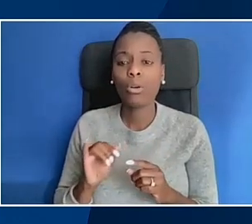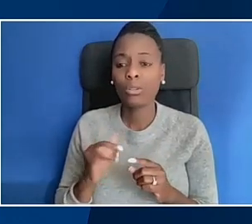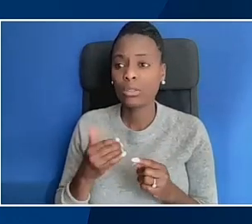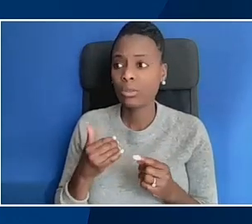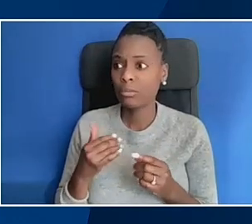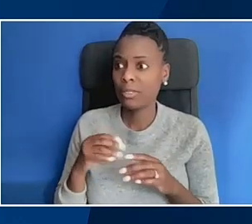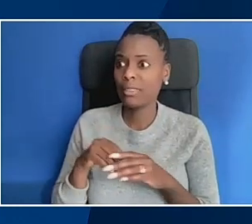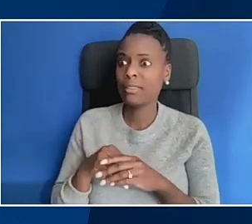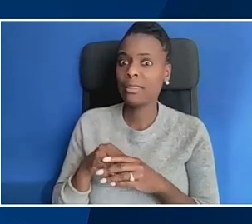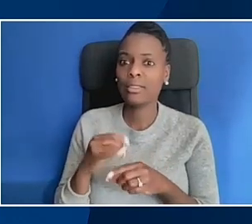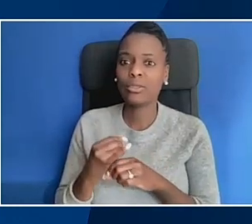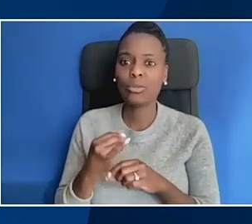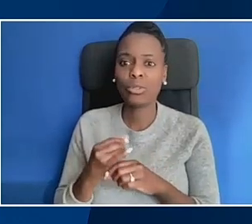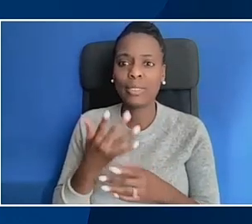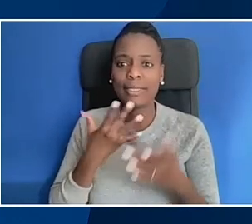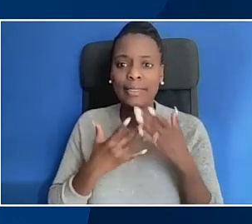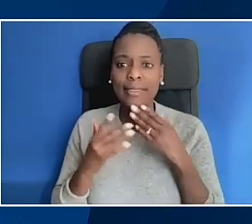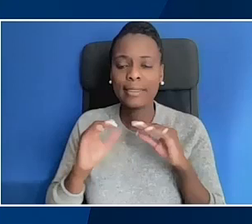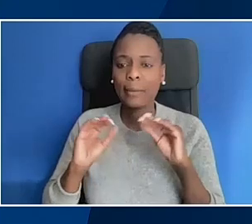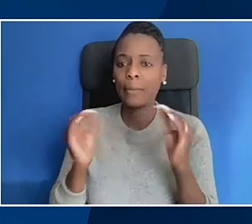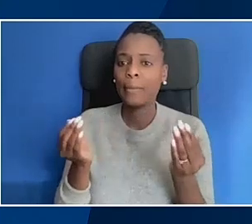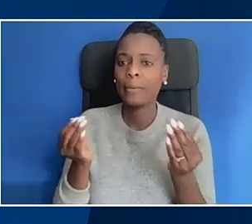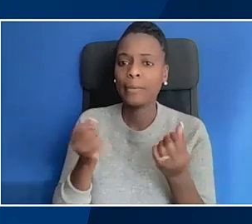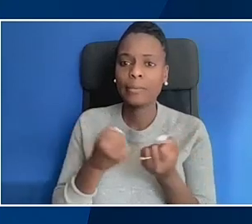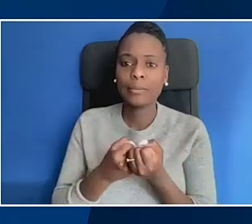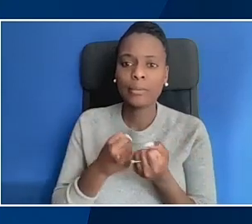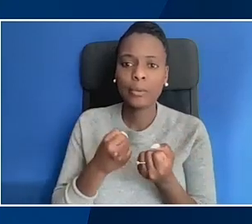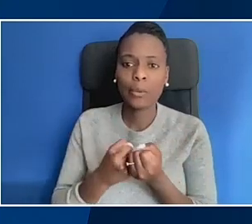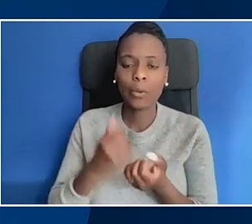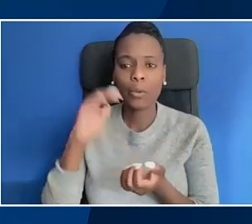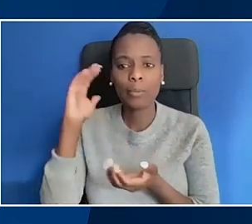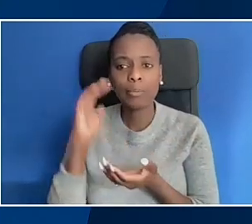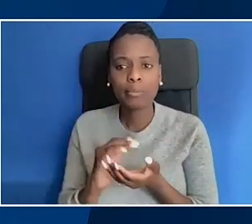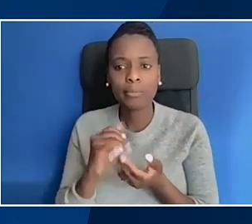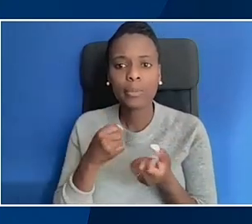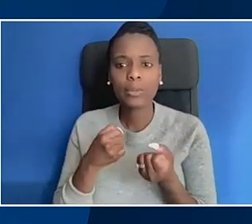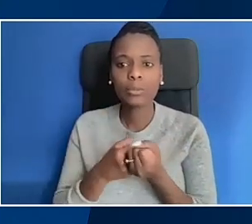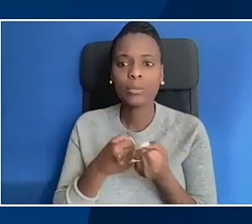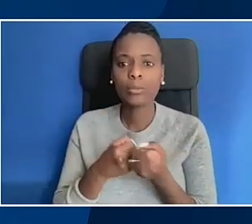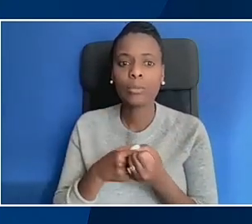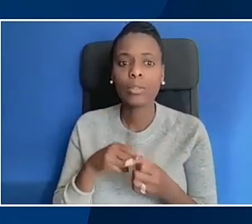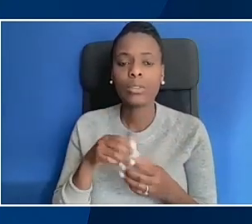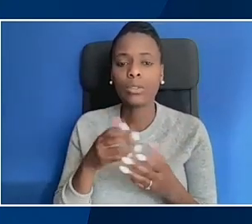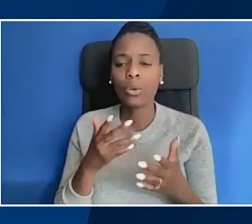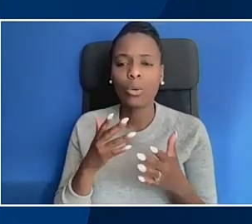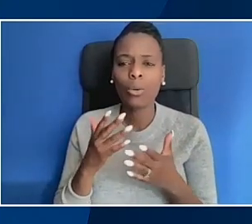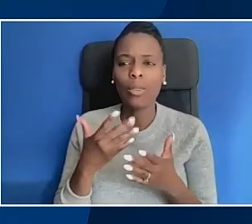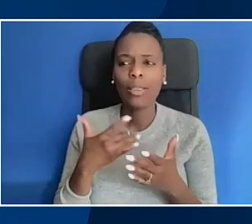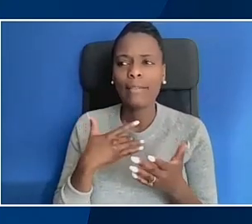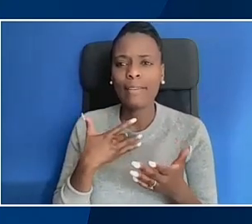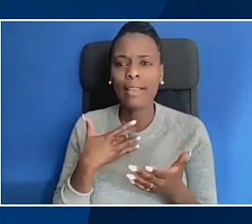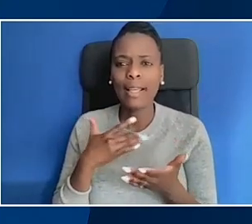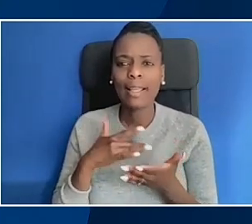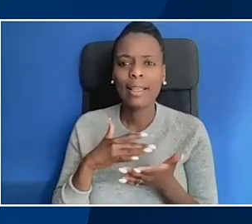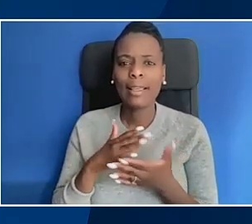And so there in that meeting in that middle where we just want to try to, I guess,